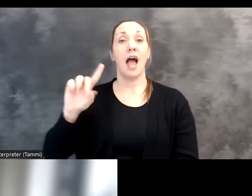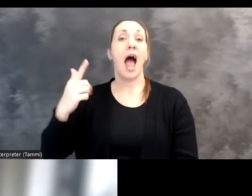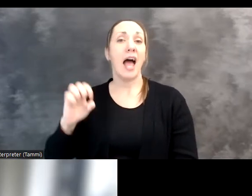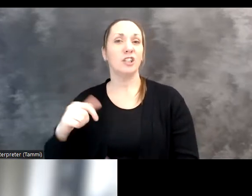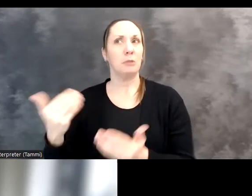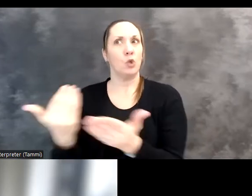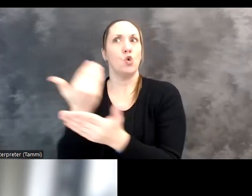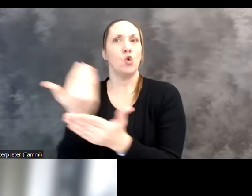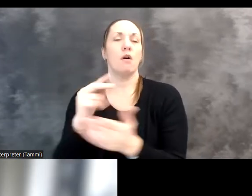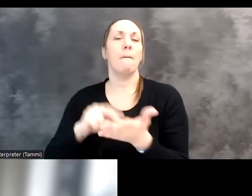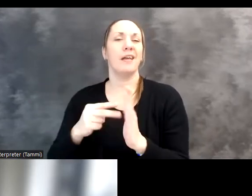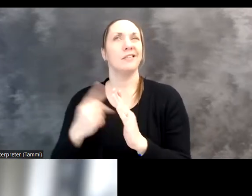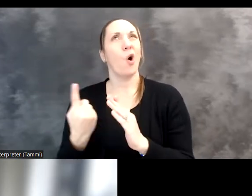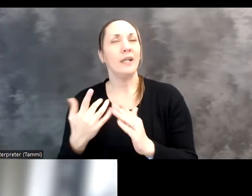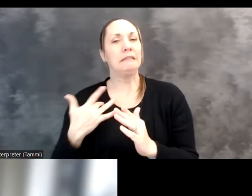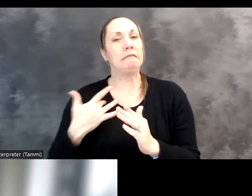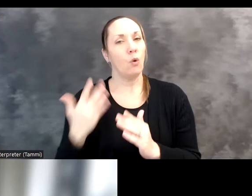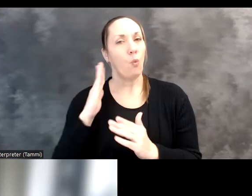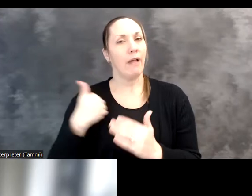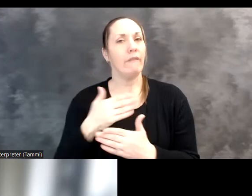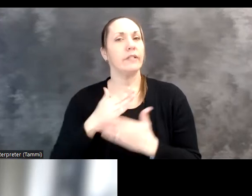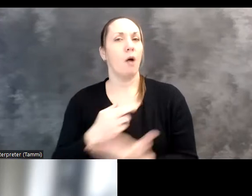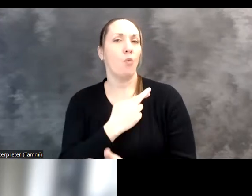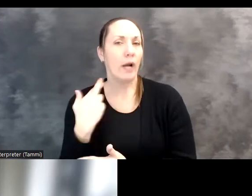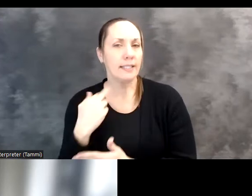cutting edge technology will always be that, it always will be cutting